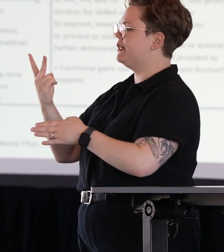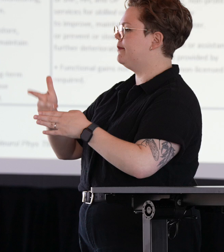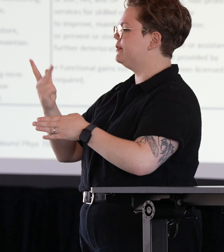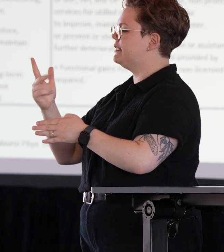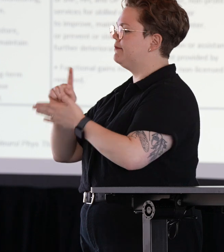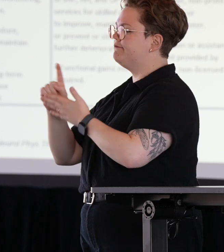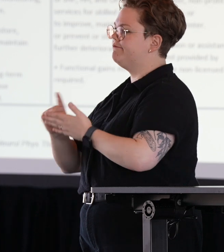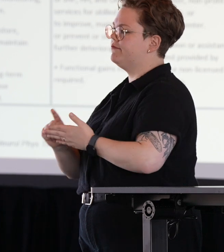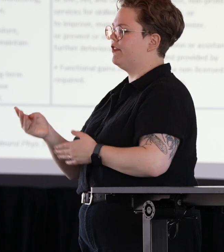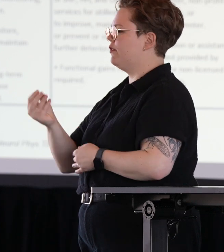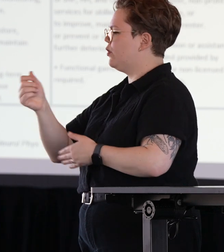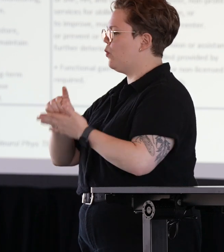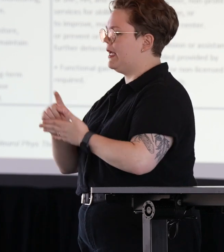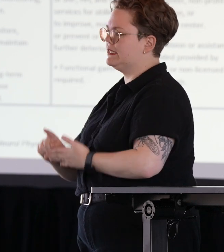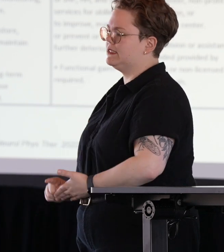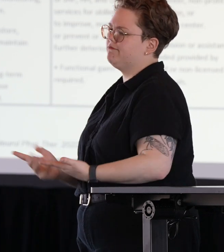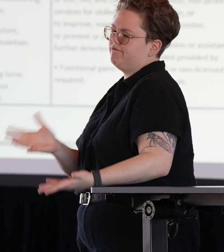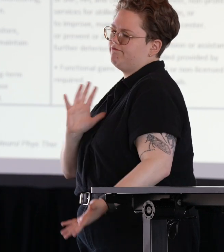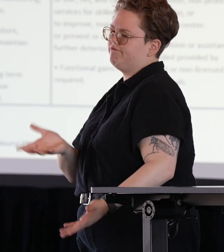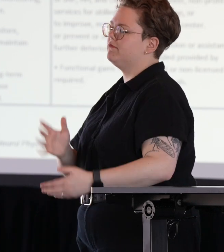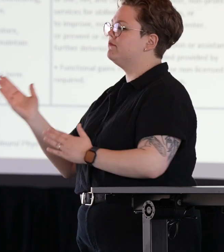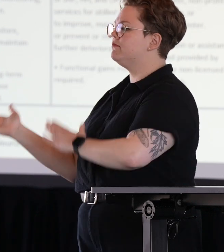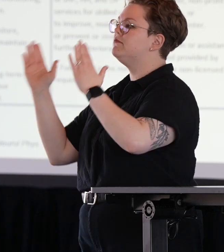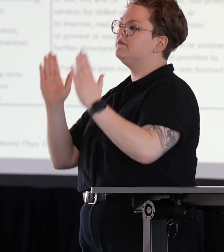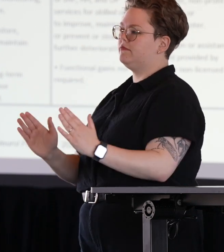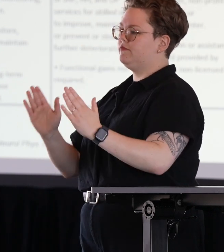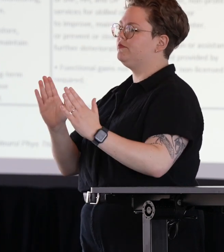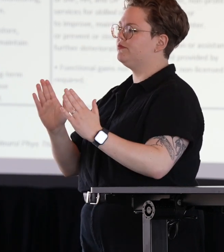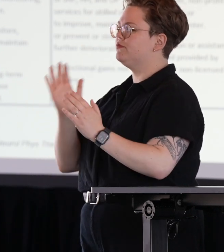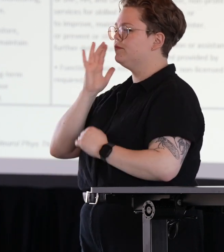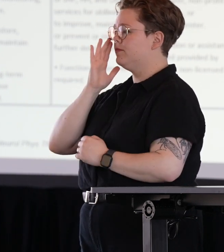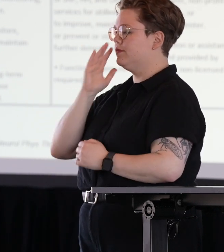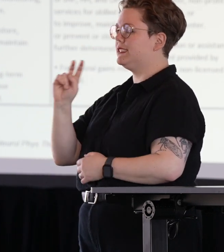many number of weeks. That's the first model. The second model is